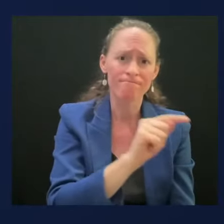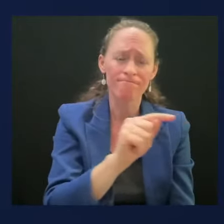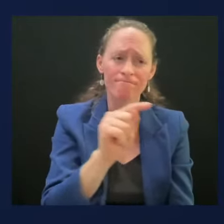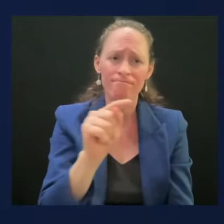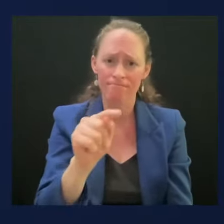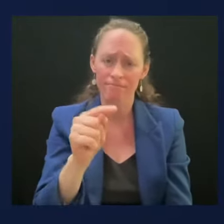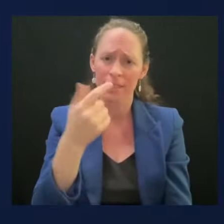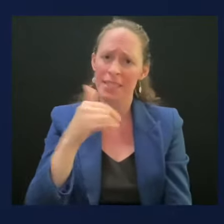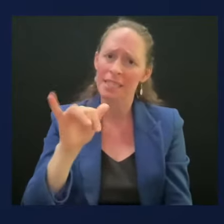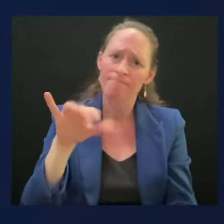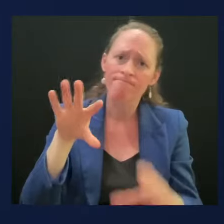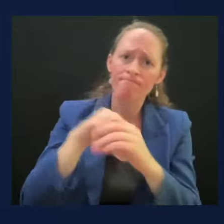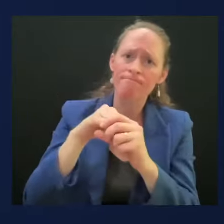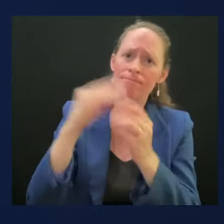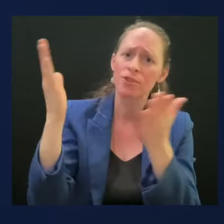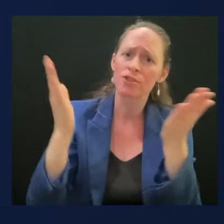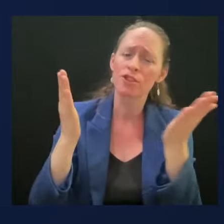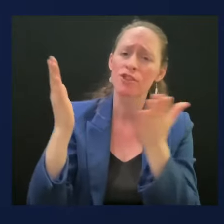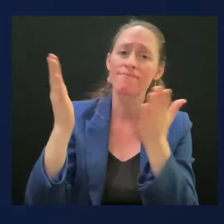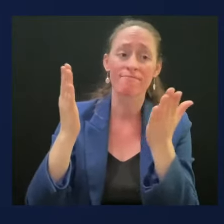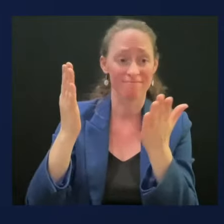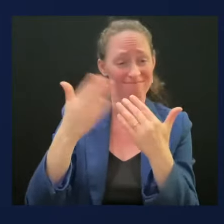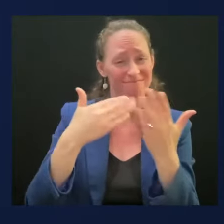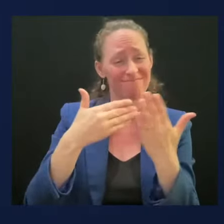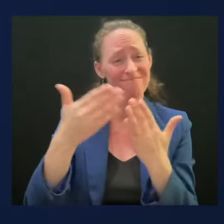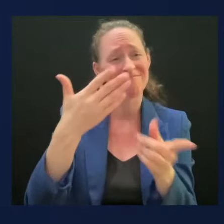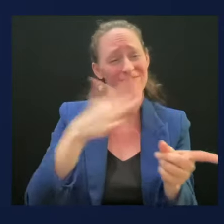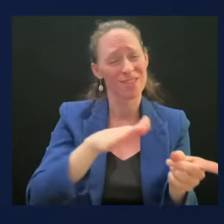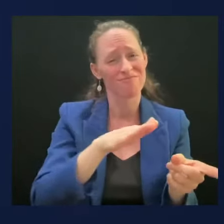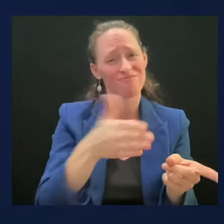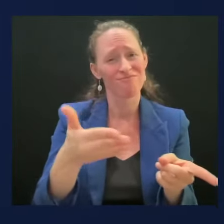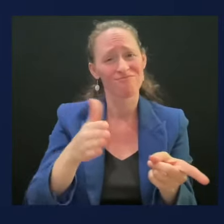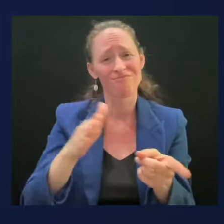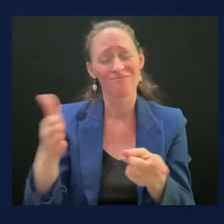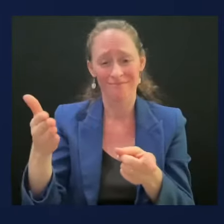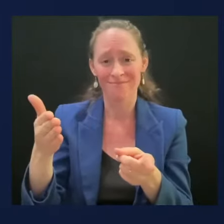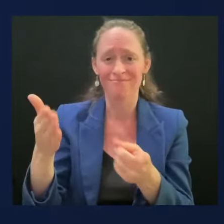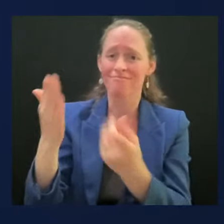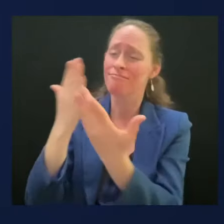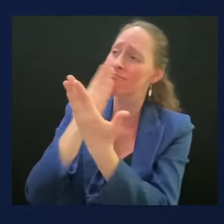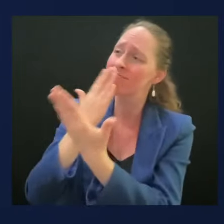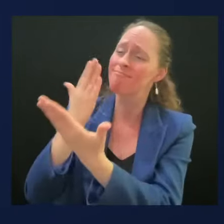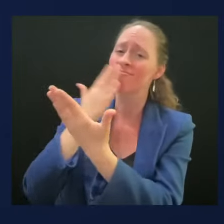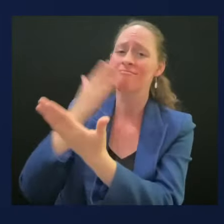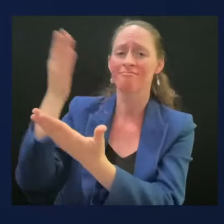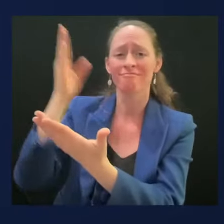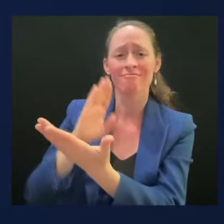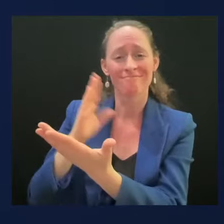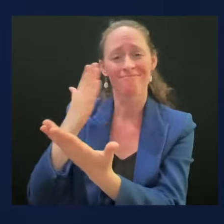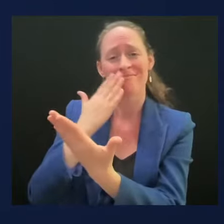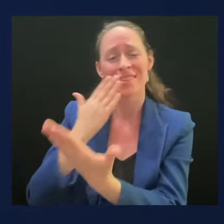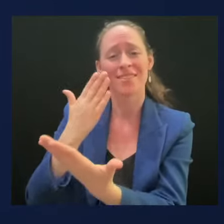God, with all humility, I thank you for your goodness to this nation, to our service members and their families.